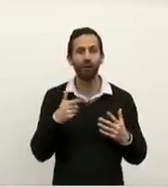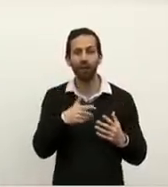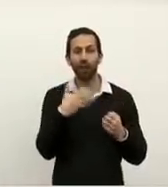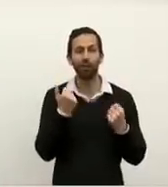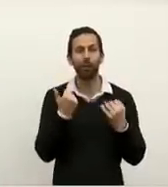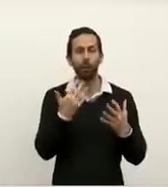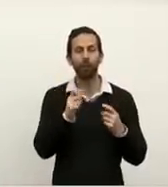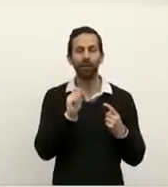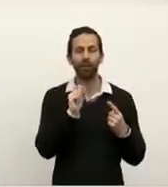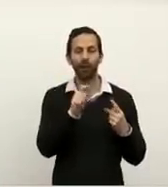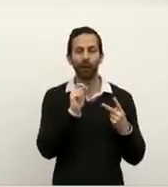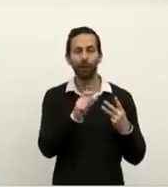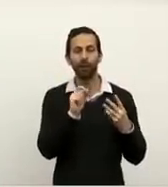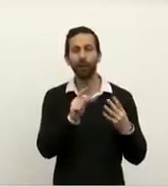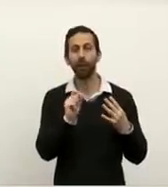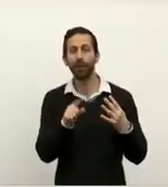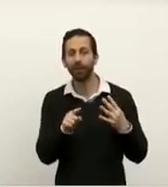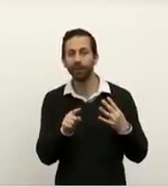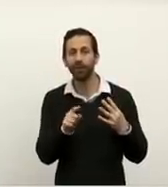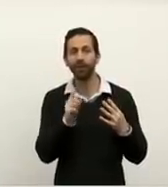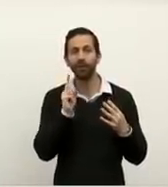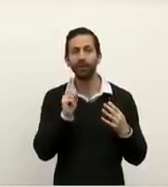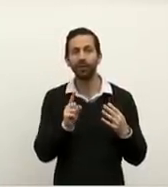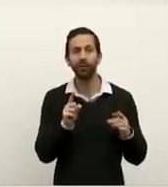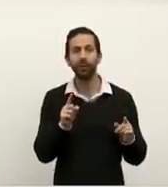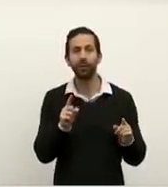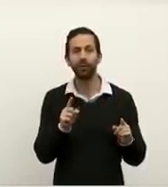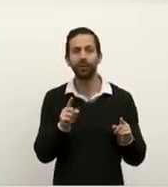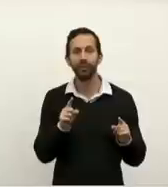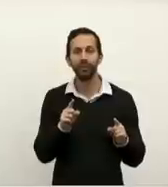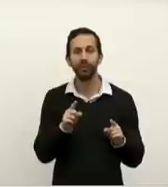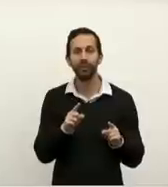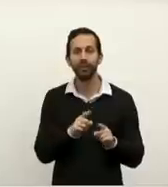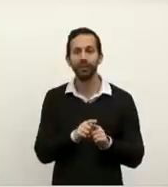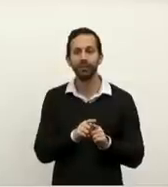that had been sent by the same requester, at times, would mark,